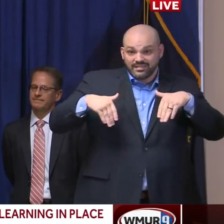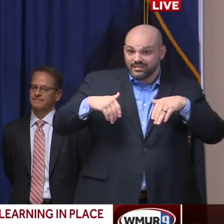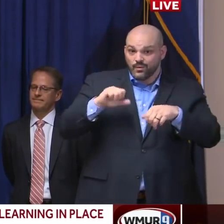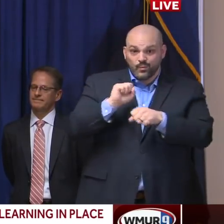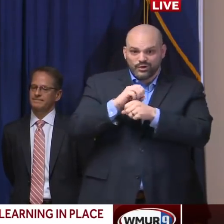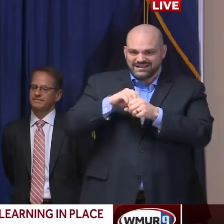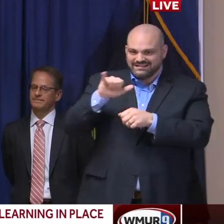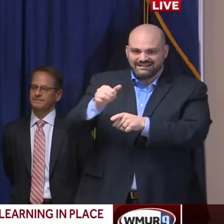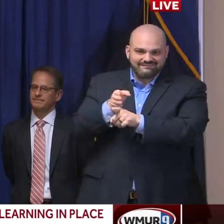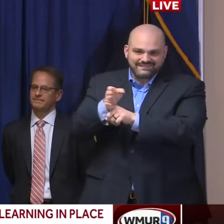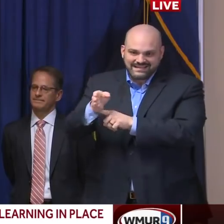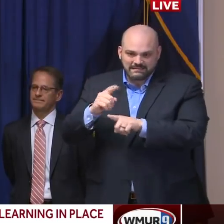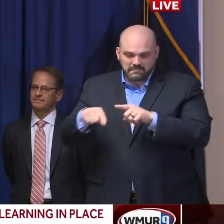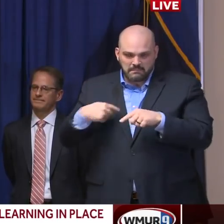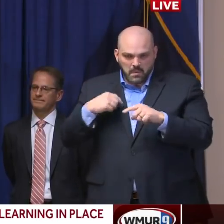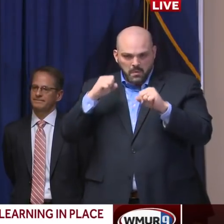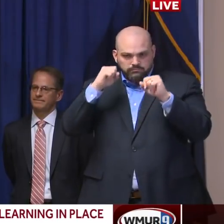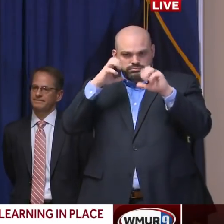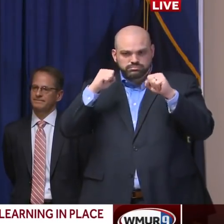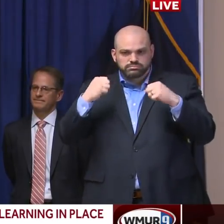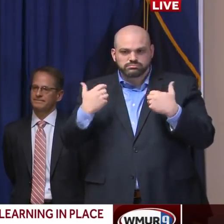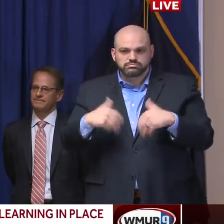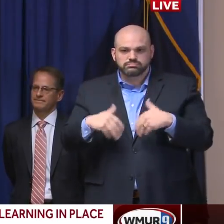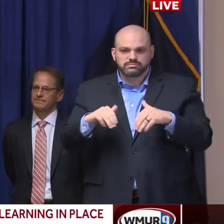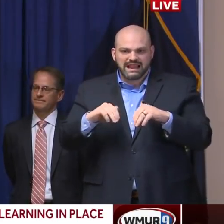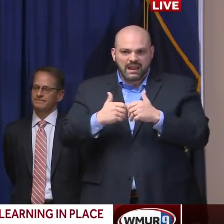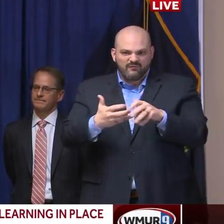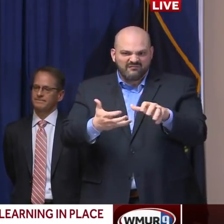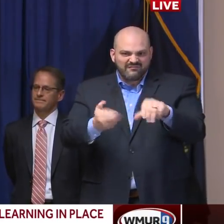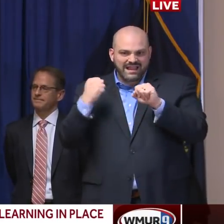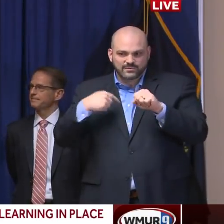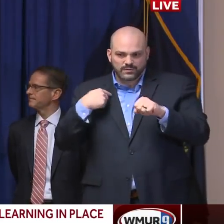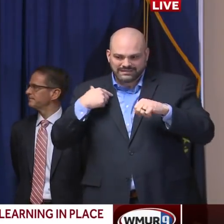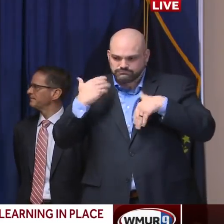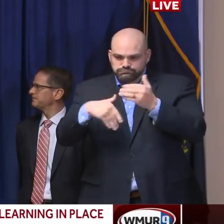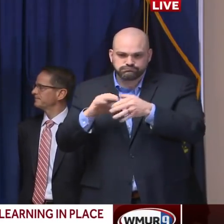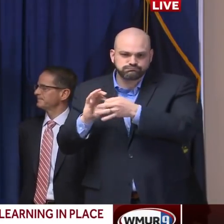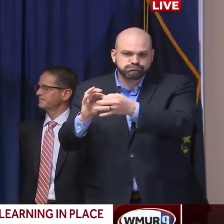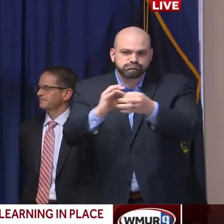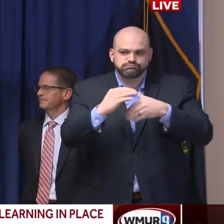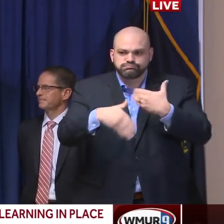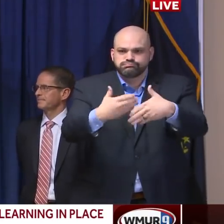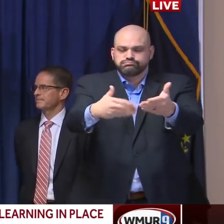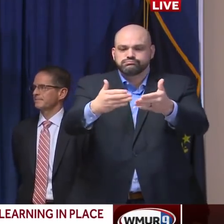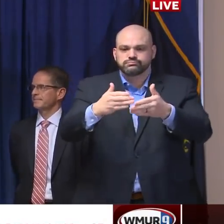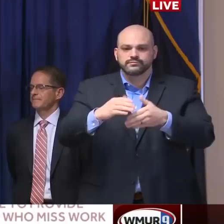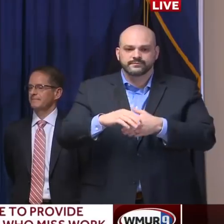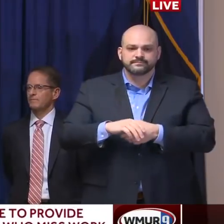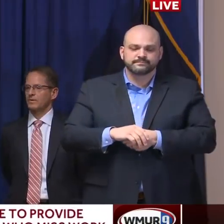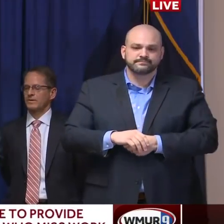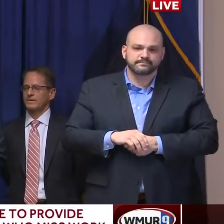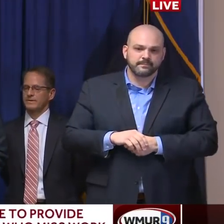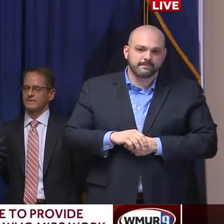JUST AS SOMEONE WHO DOES NOT WORK DIRECTLY IN THAT FIELD, IT IS AMAZINGLY IMPRESSIVE HOW FAST WE CAN MOVE.